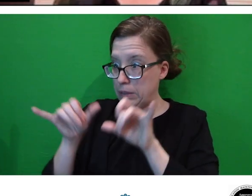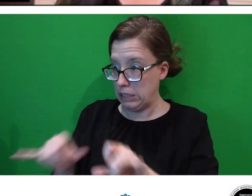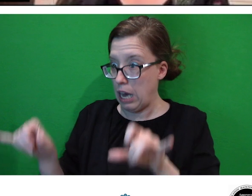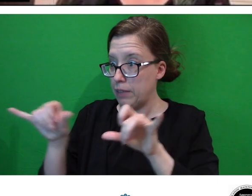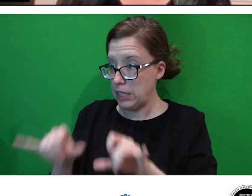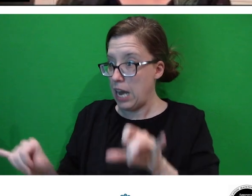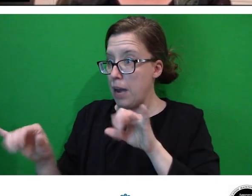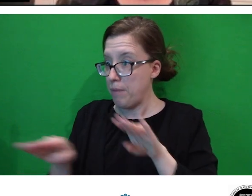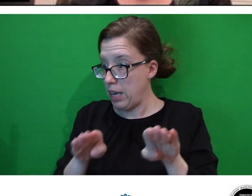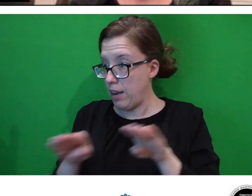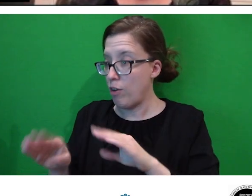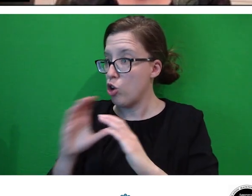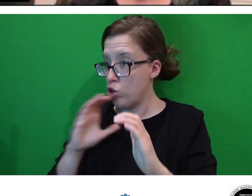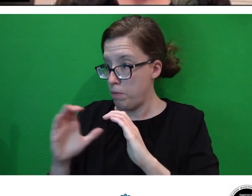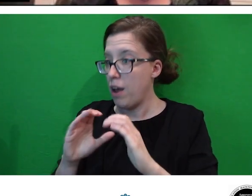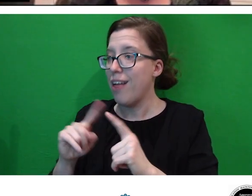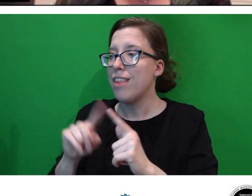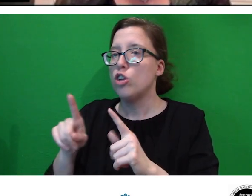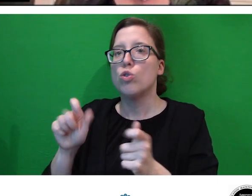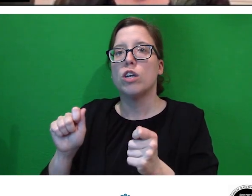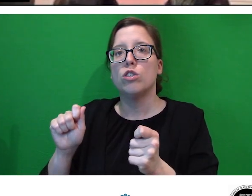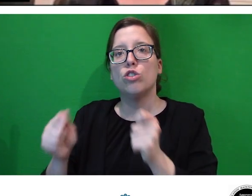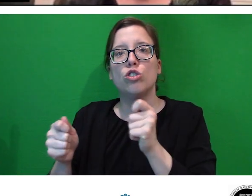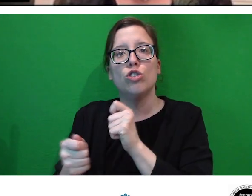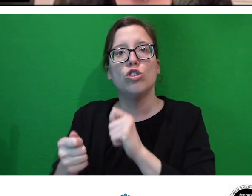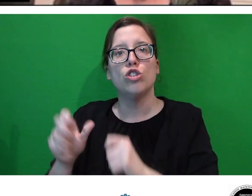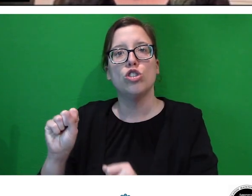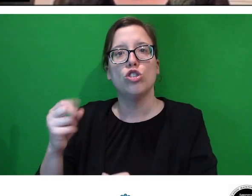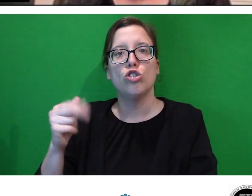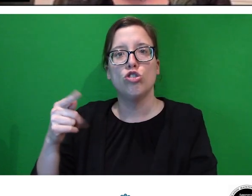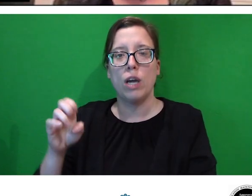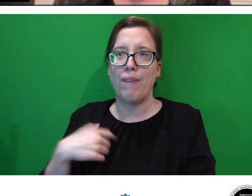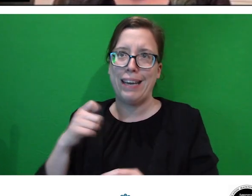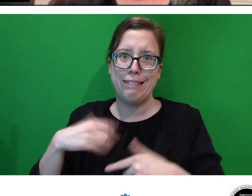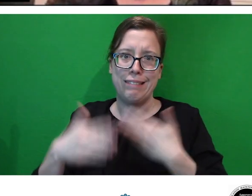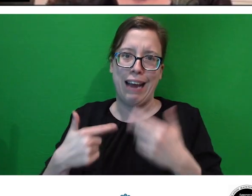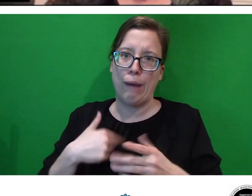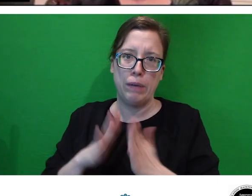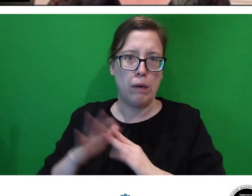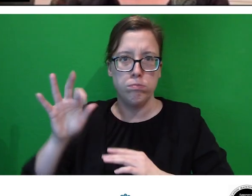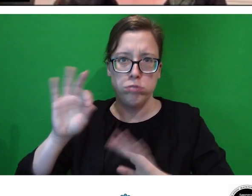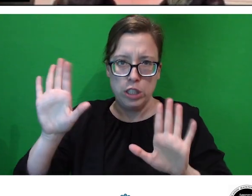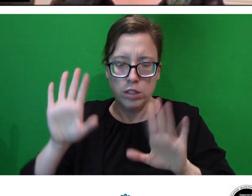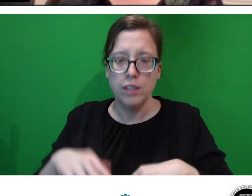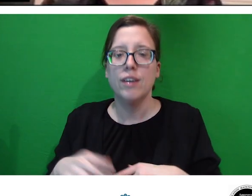But whatever the kid gives you when you start, consistently, repeatedly interpret it the same,